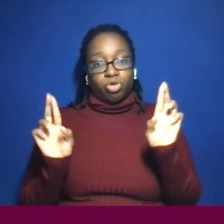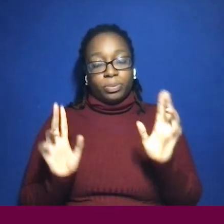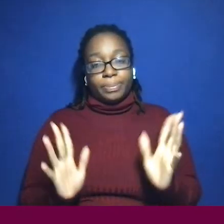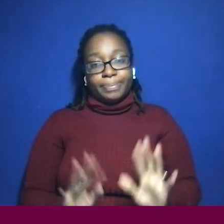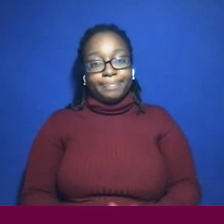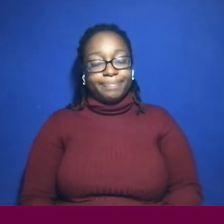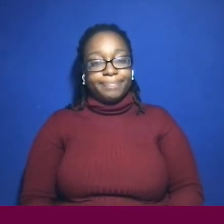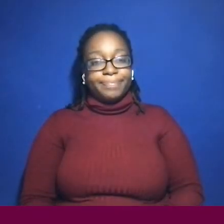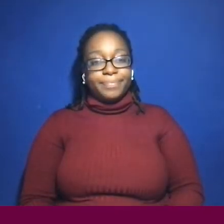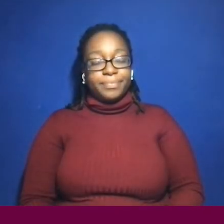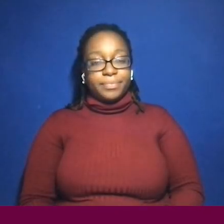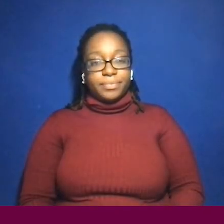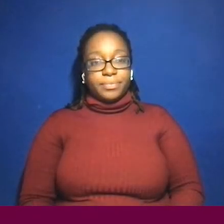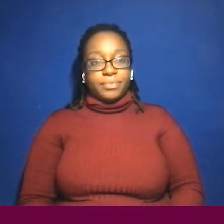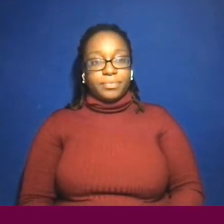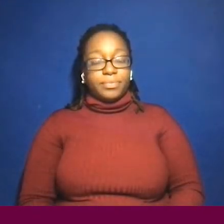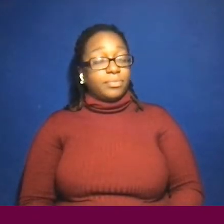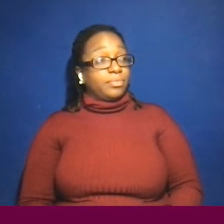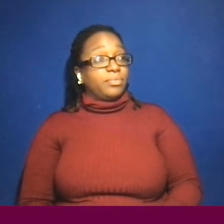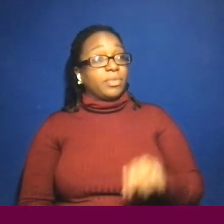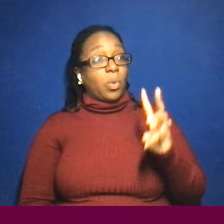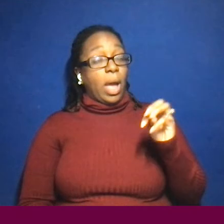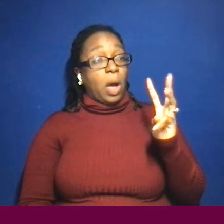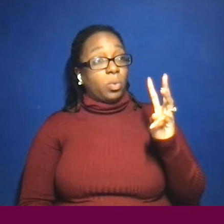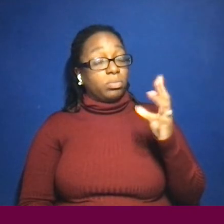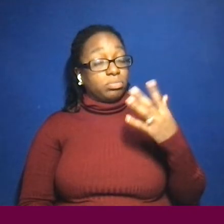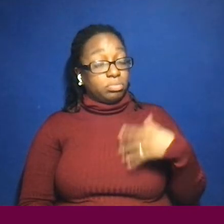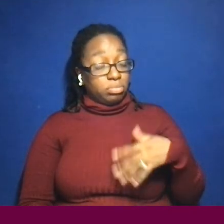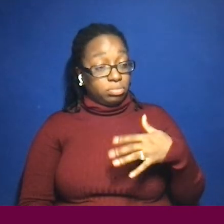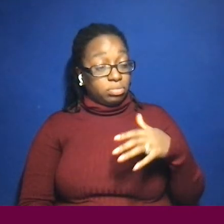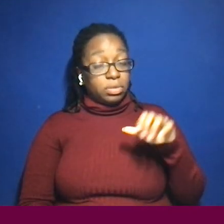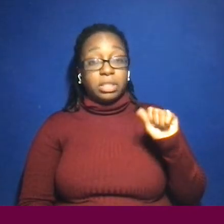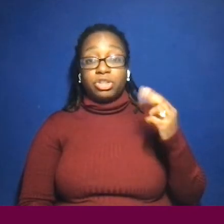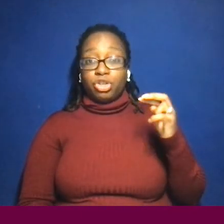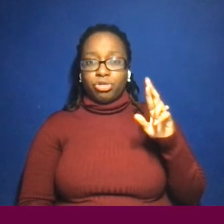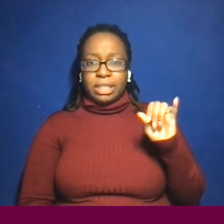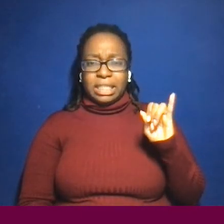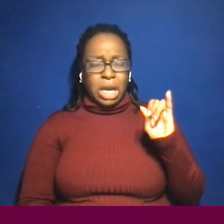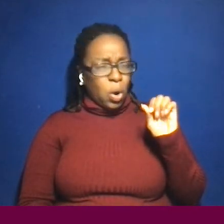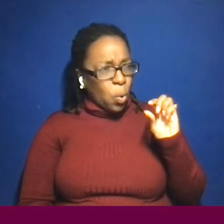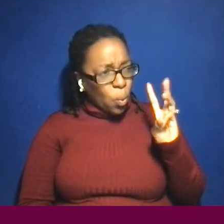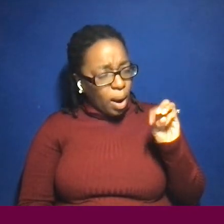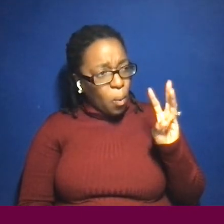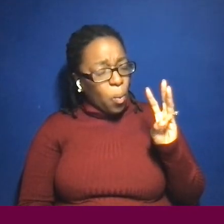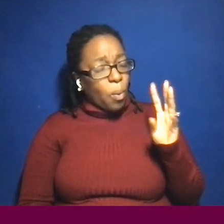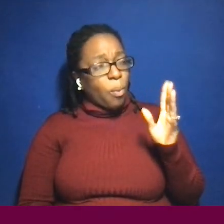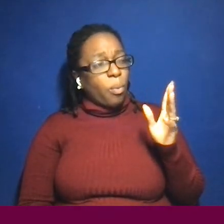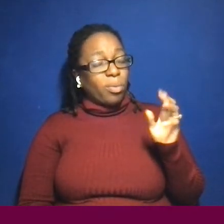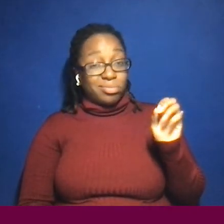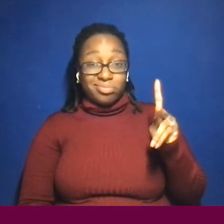Sheri Fink: Wow. But, yes, that was in some of these plans.